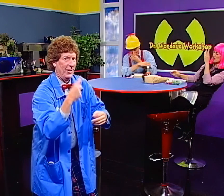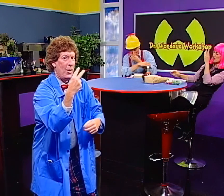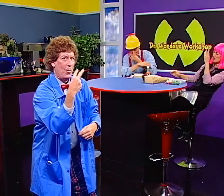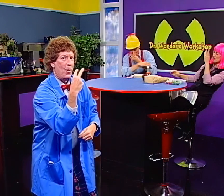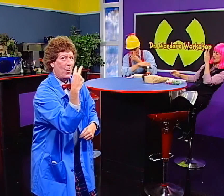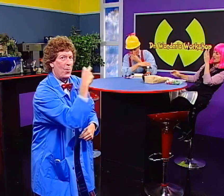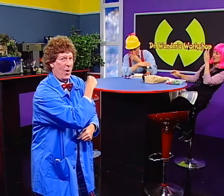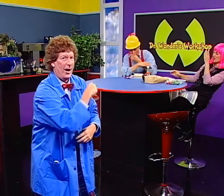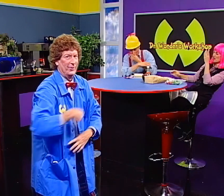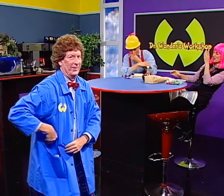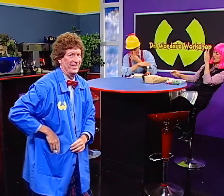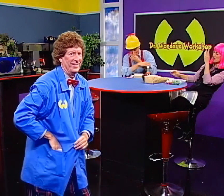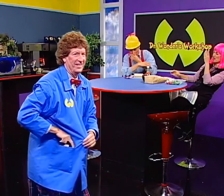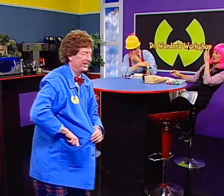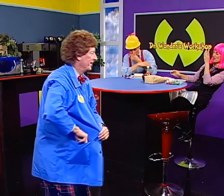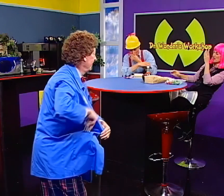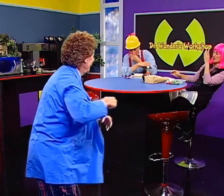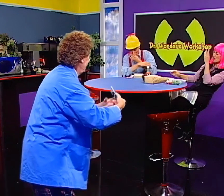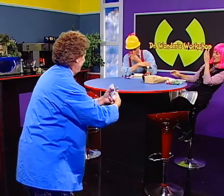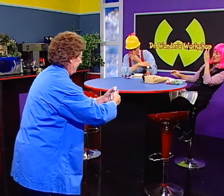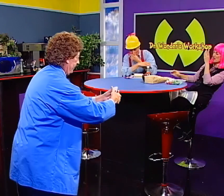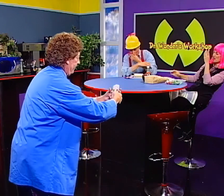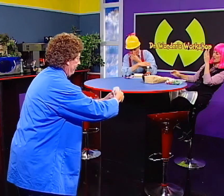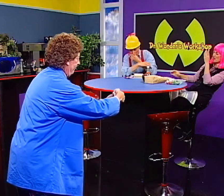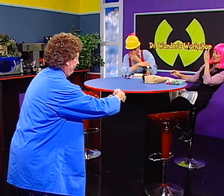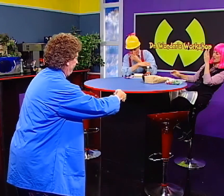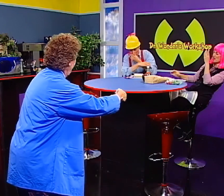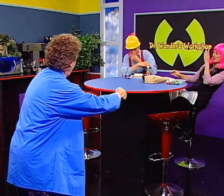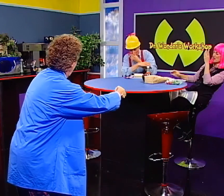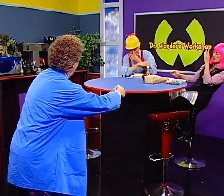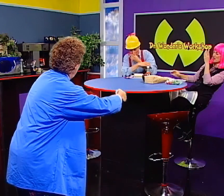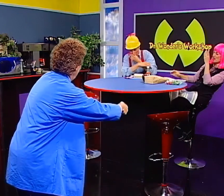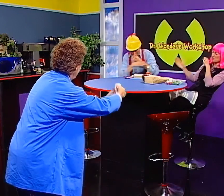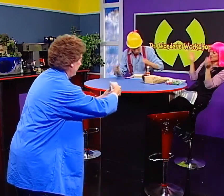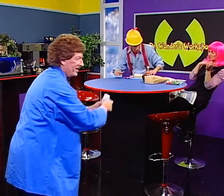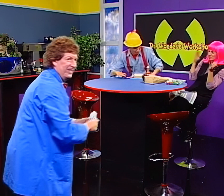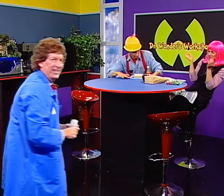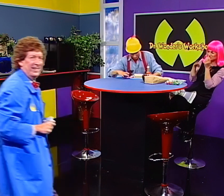LET'S WATCH. (CLICK)